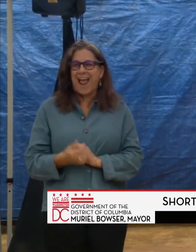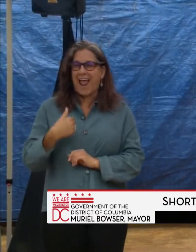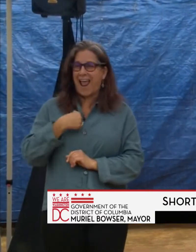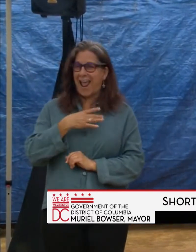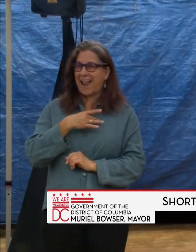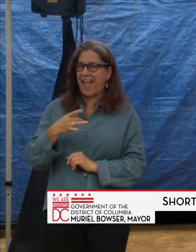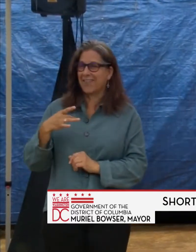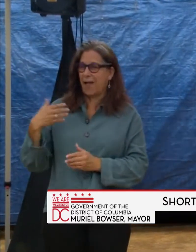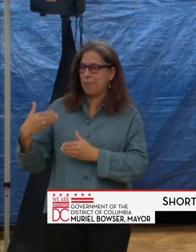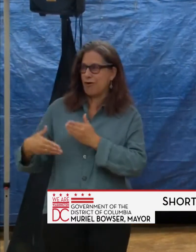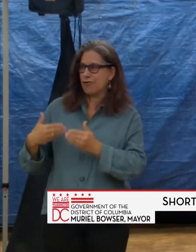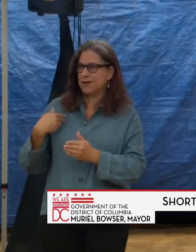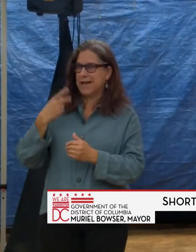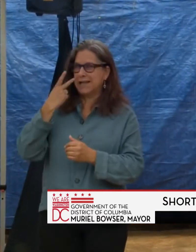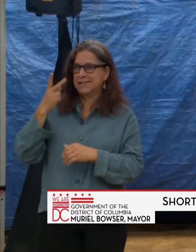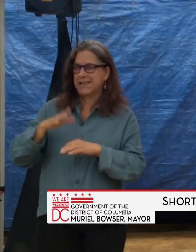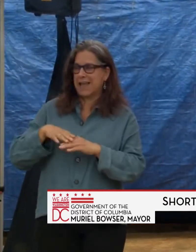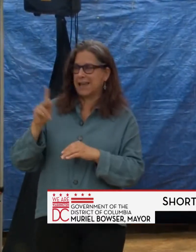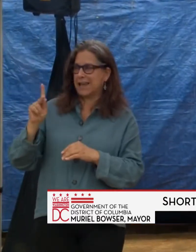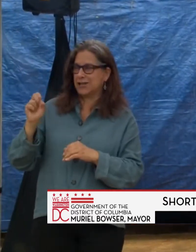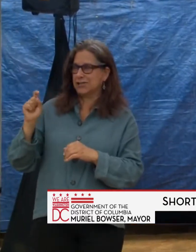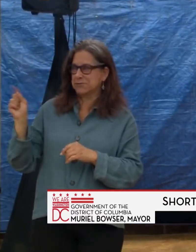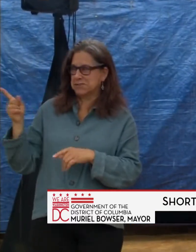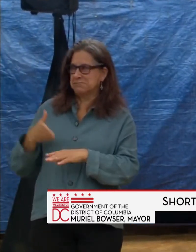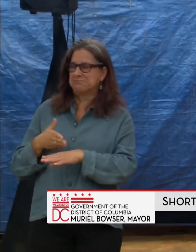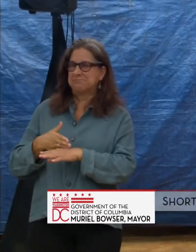THAT SOUNDS LIKE PROGRESS, COUNCILMEMBER. SO KEEP UP THE GOOD WORK.